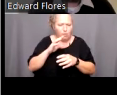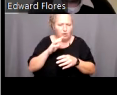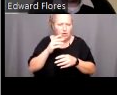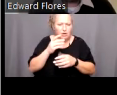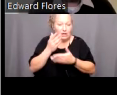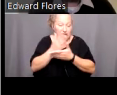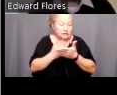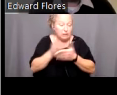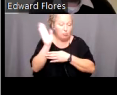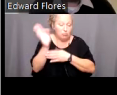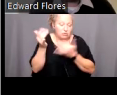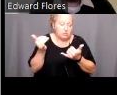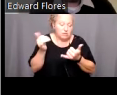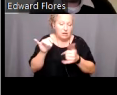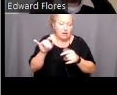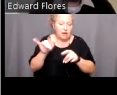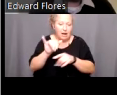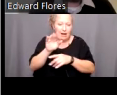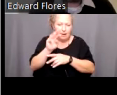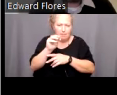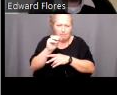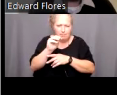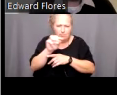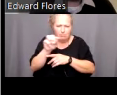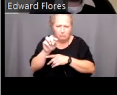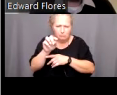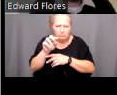Such as MICOP and Lideres Campesinas